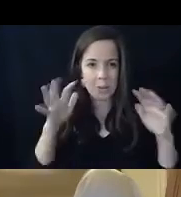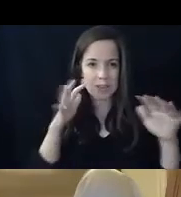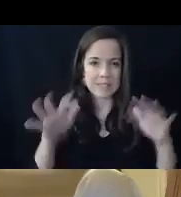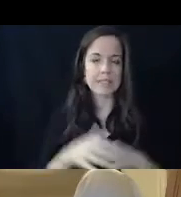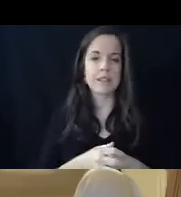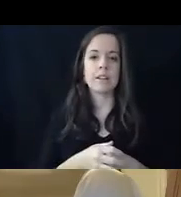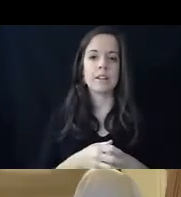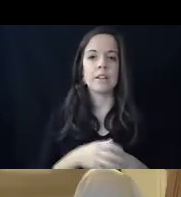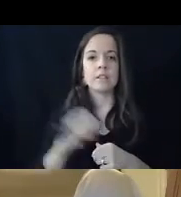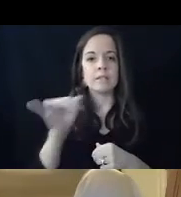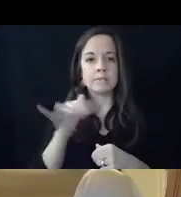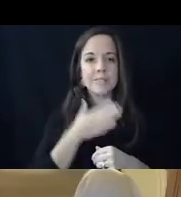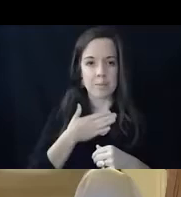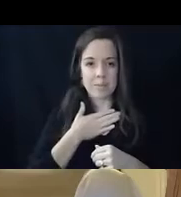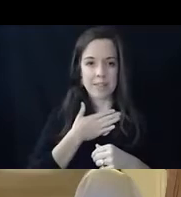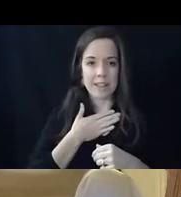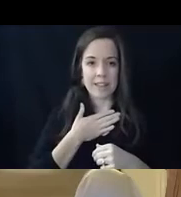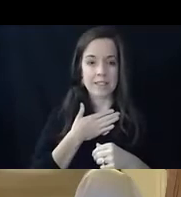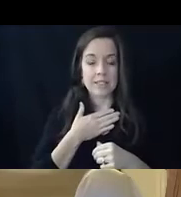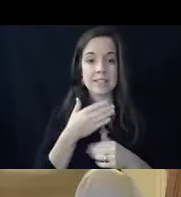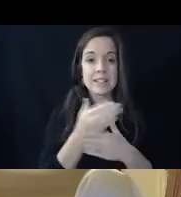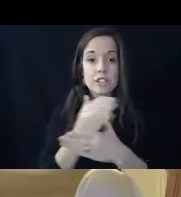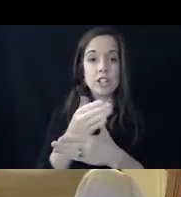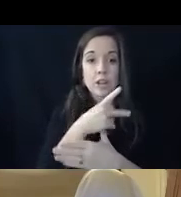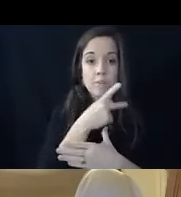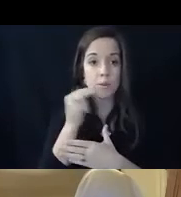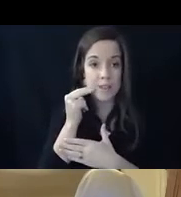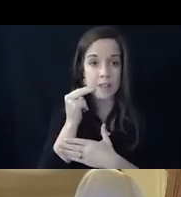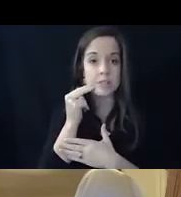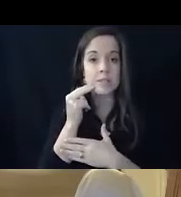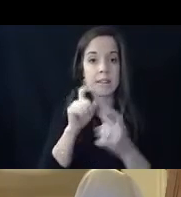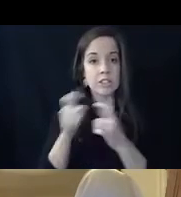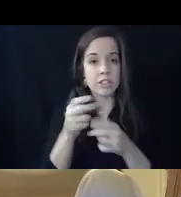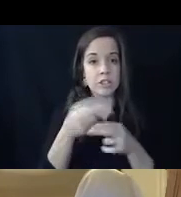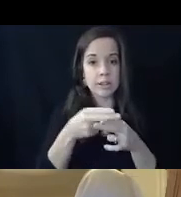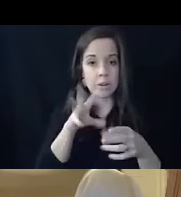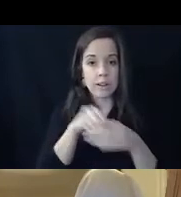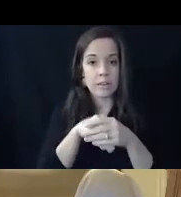Also, please share your pronouns by editing your name to include them, and again if you missed the